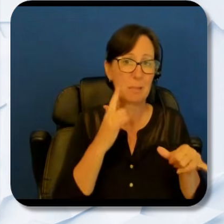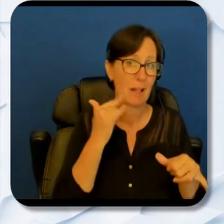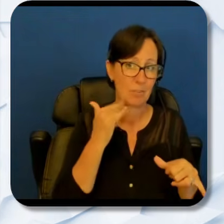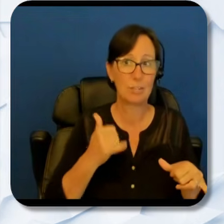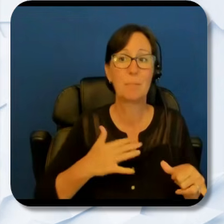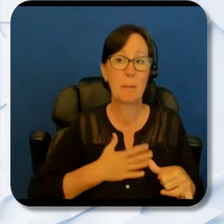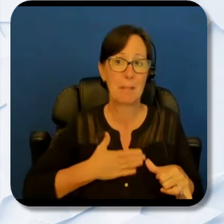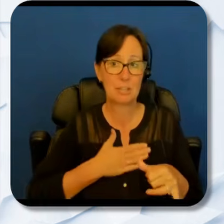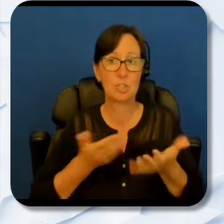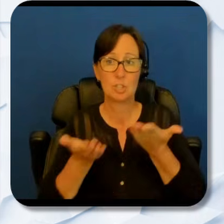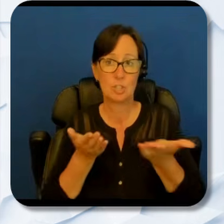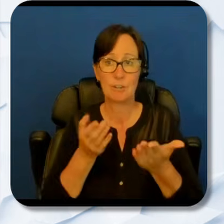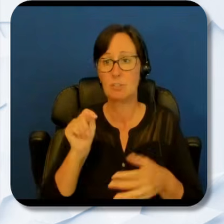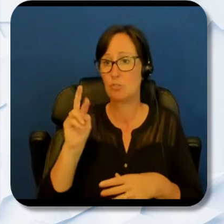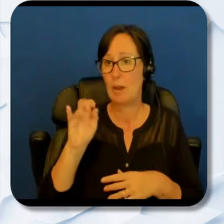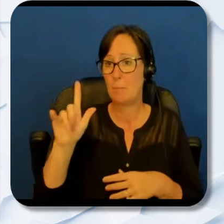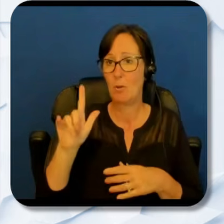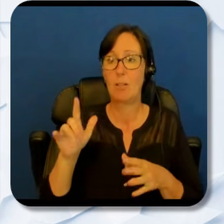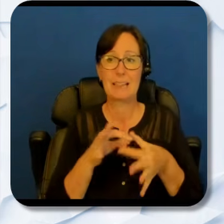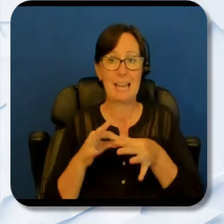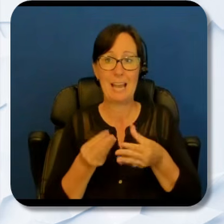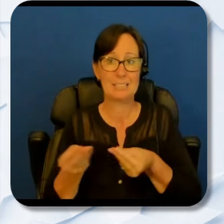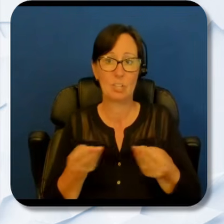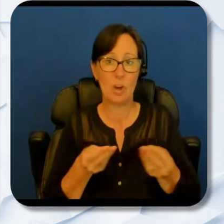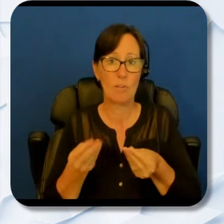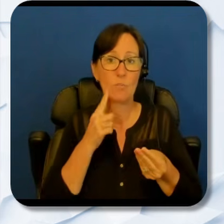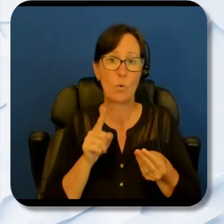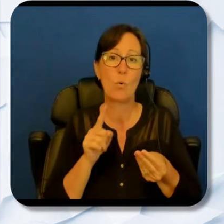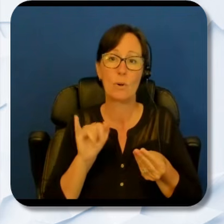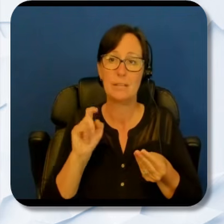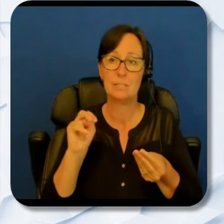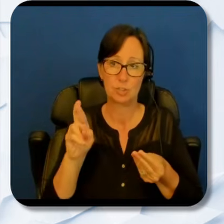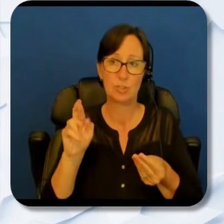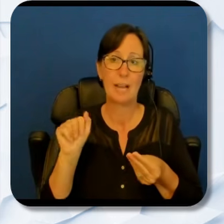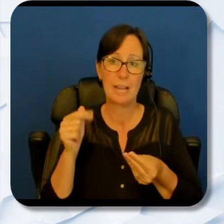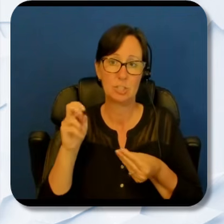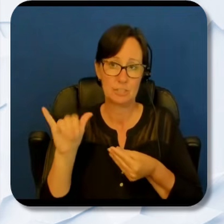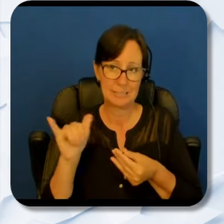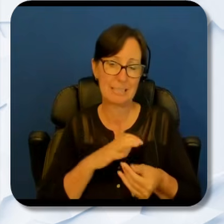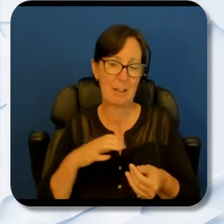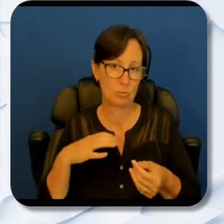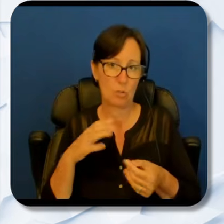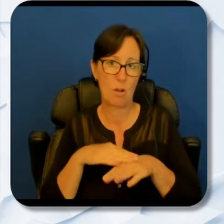serve as the tribal liaison for the Interagency Council on Homelessness.